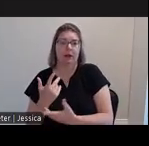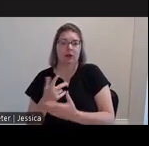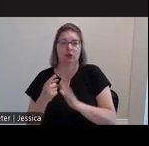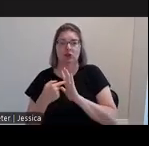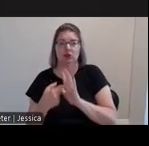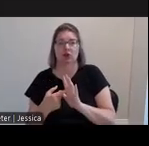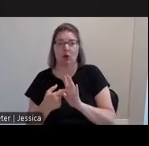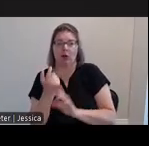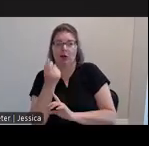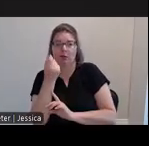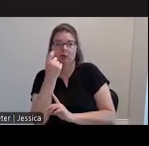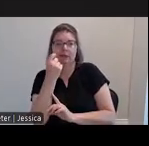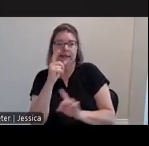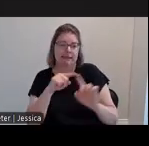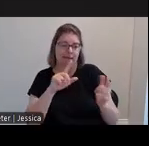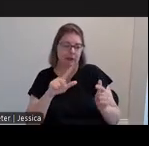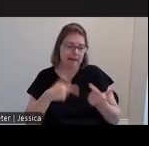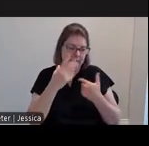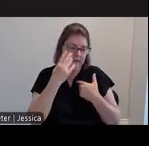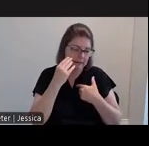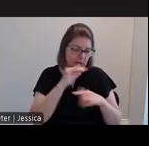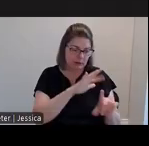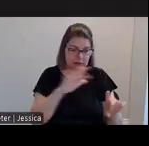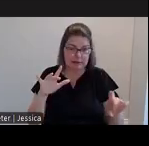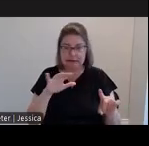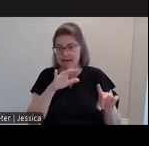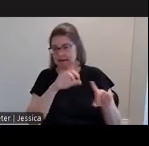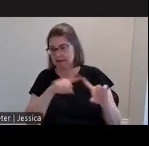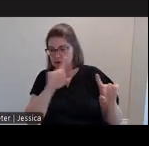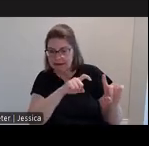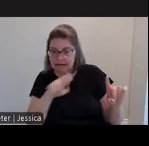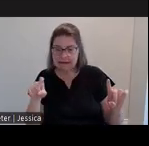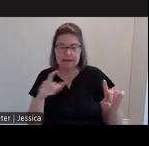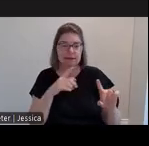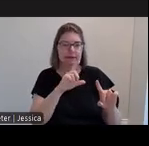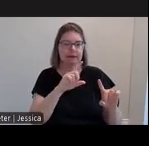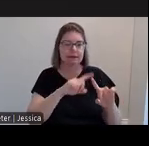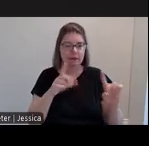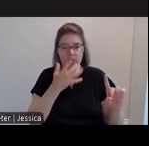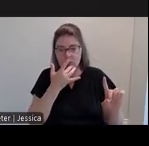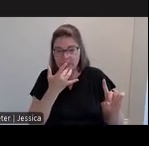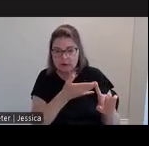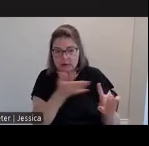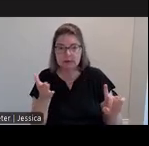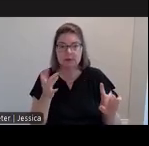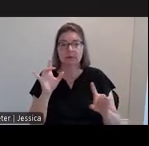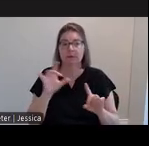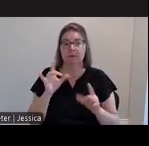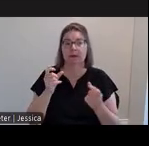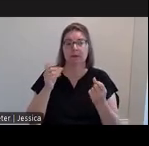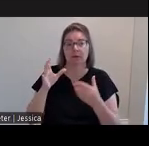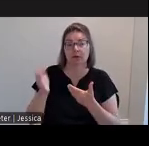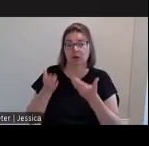of different lived experiences, needs, and preferences, which is perhaps also what a lot of your suggestions are all about, too,